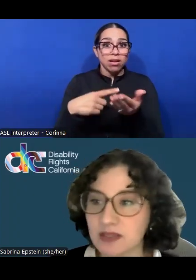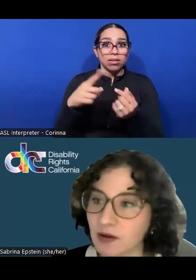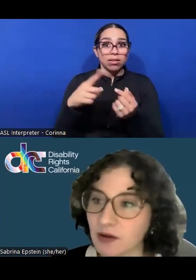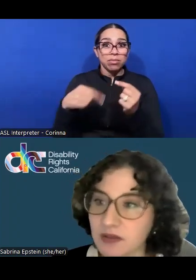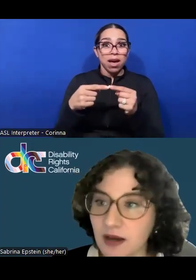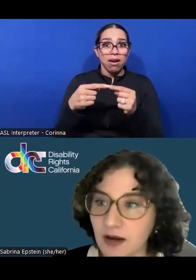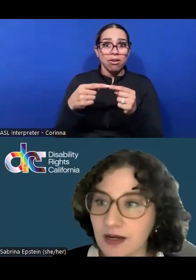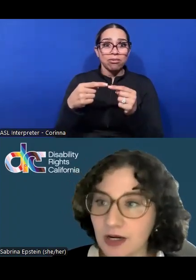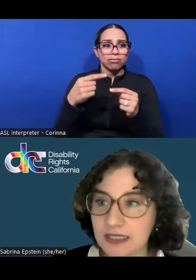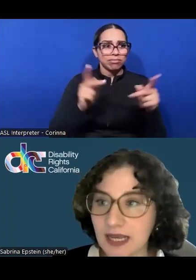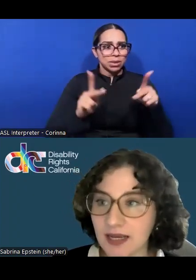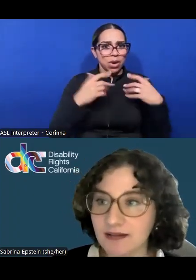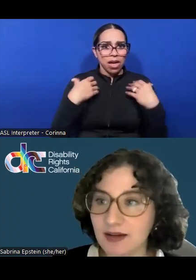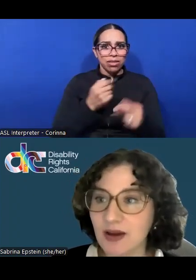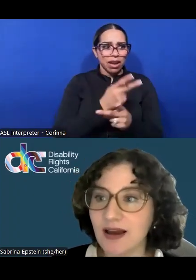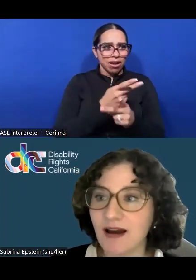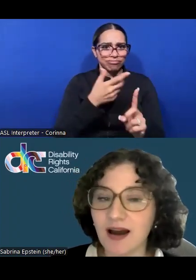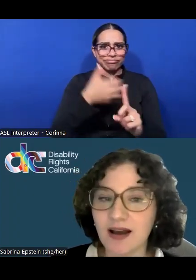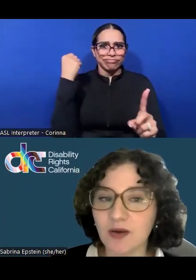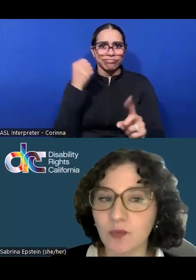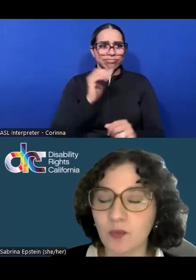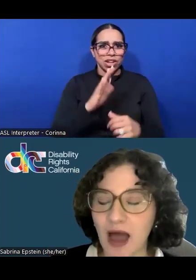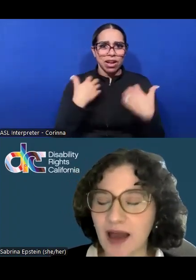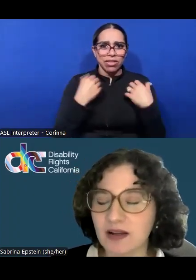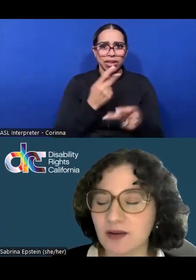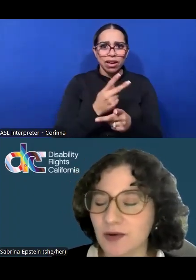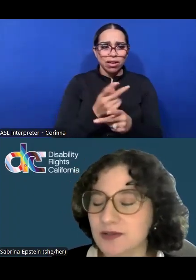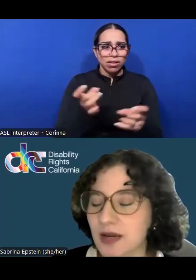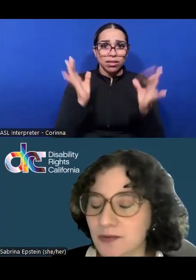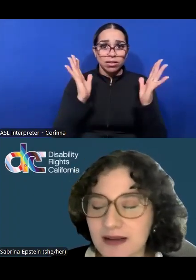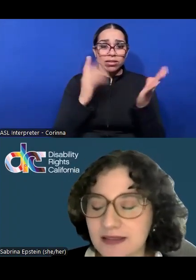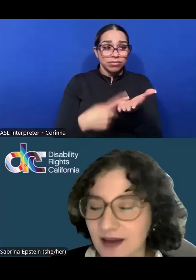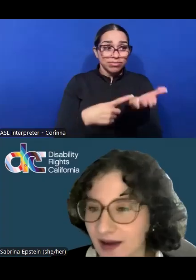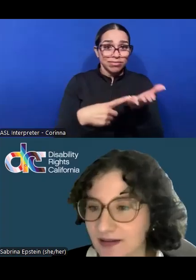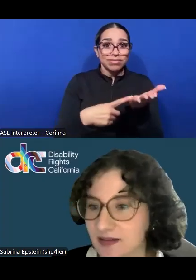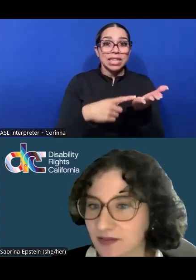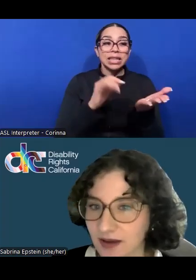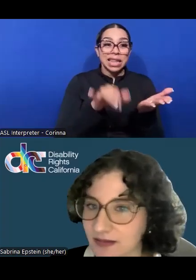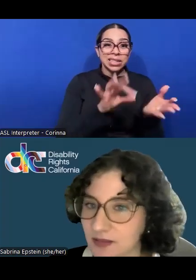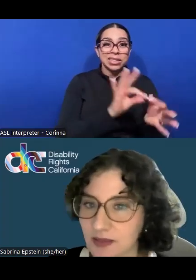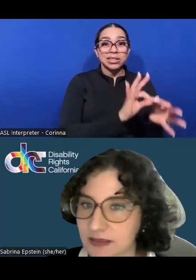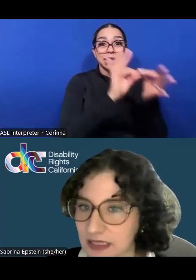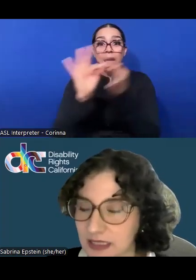health care in our state, that is also directly tied to the violence that we are seeing,